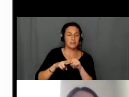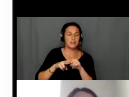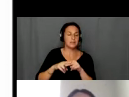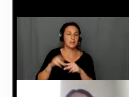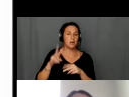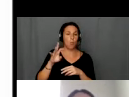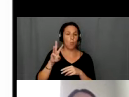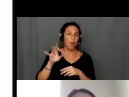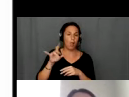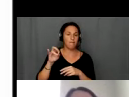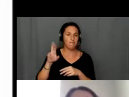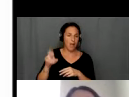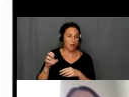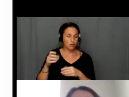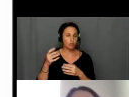these workers may be working in an indoor setting,